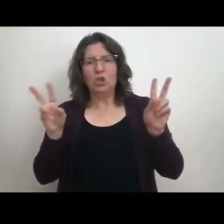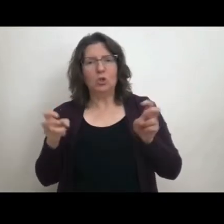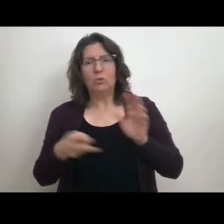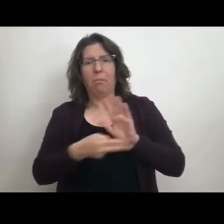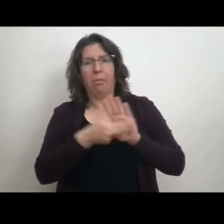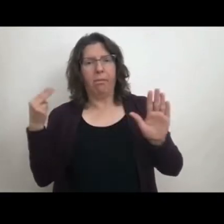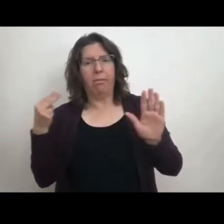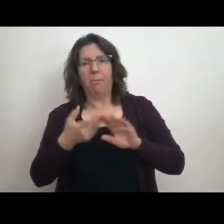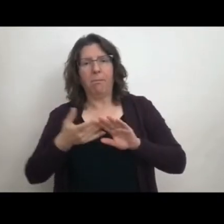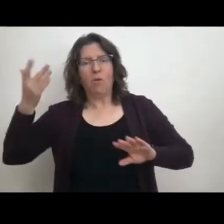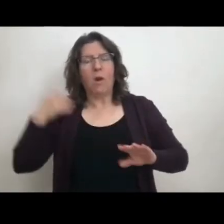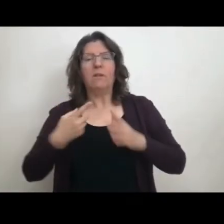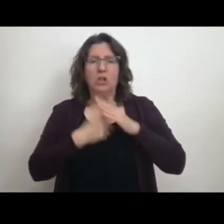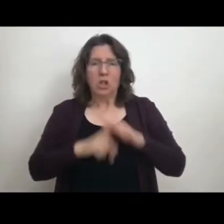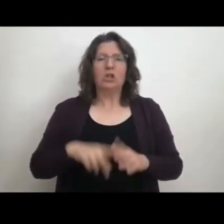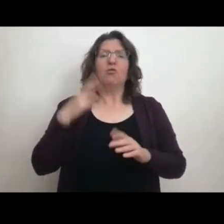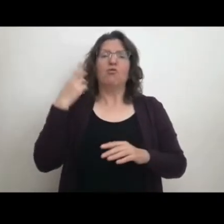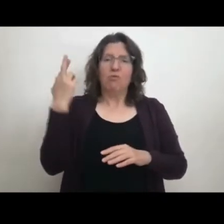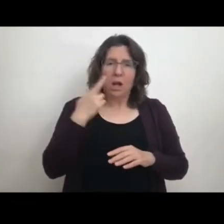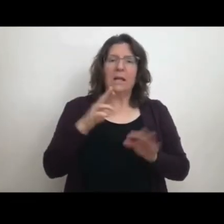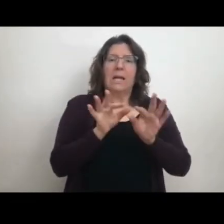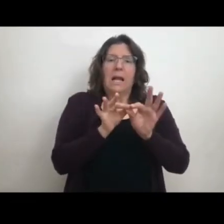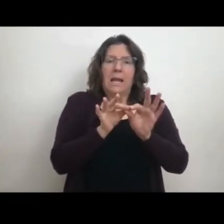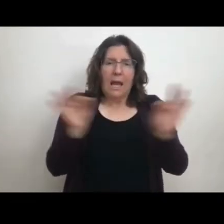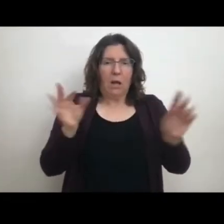Some of whom had been labeled as mentally challenged.